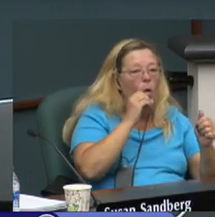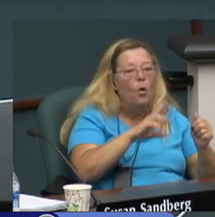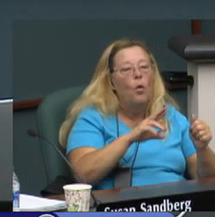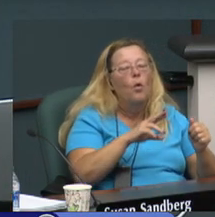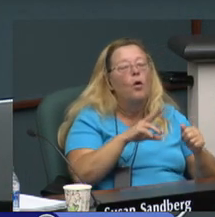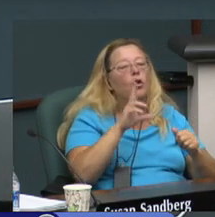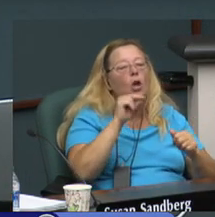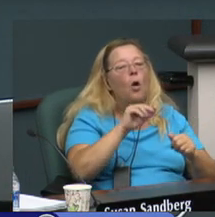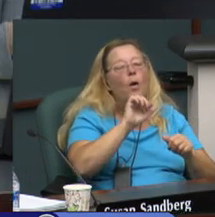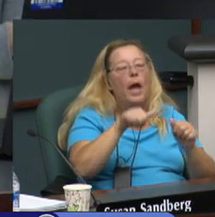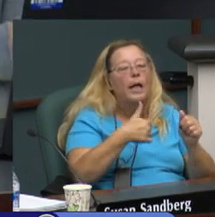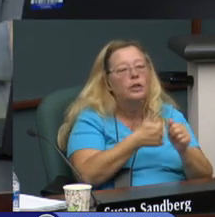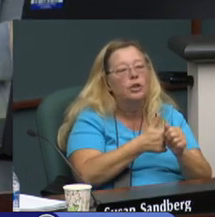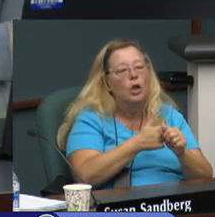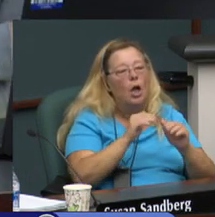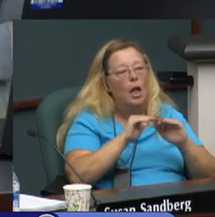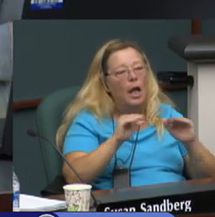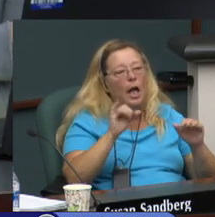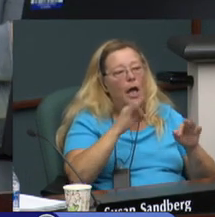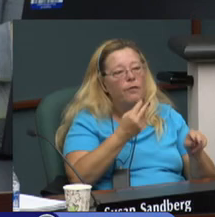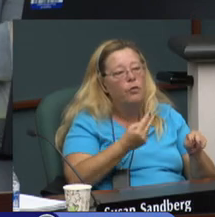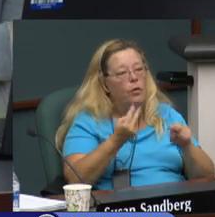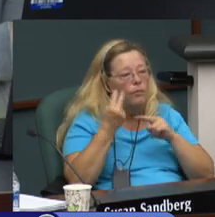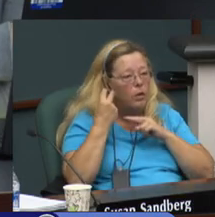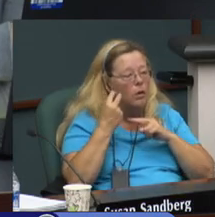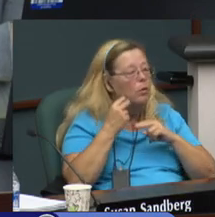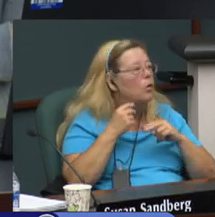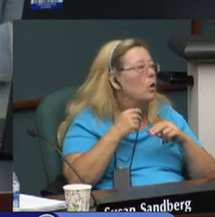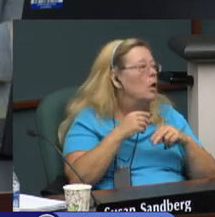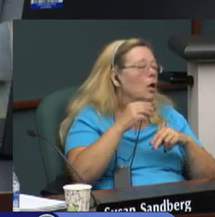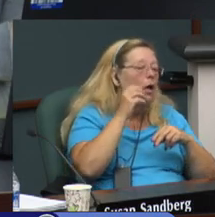for in this case because extort preservation of design of the building